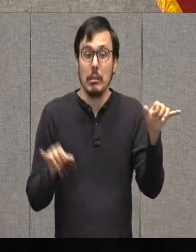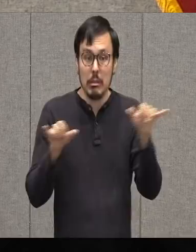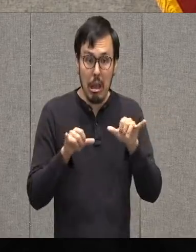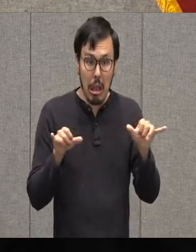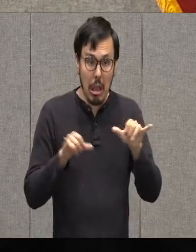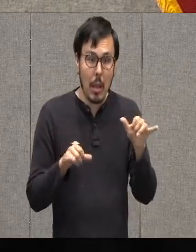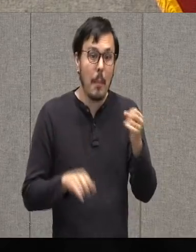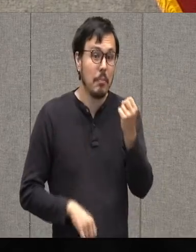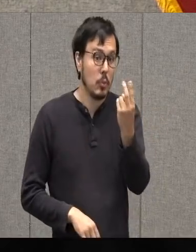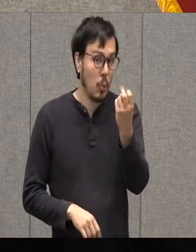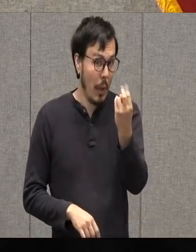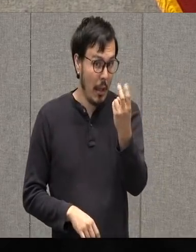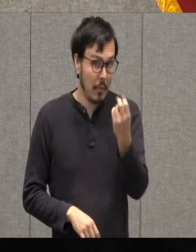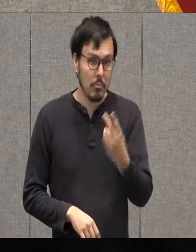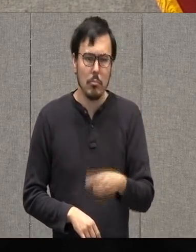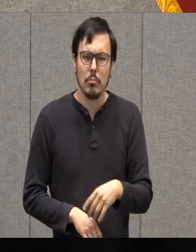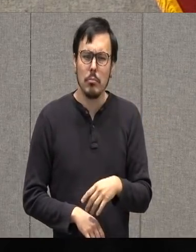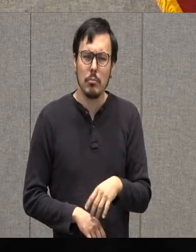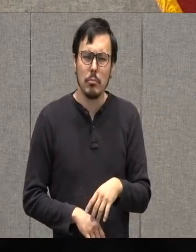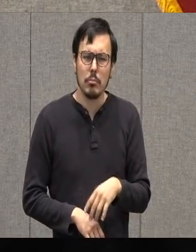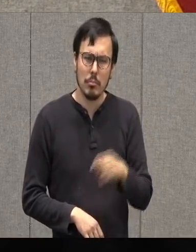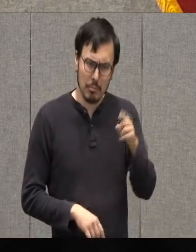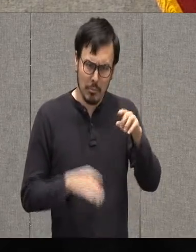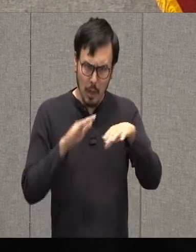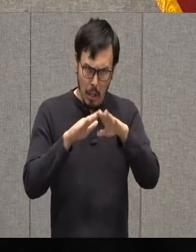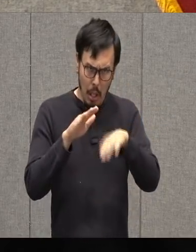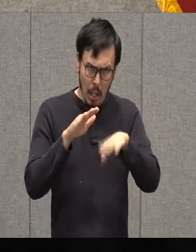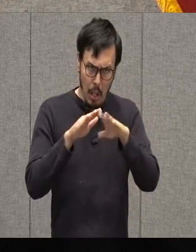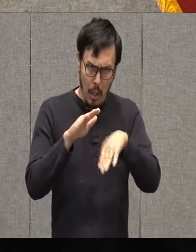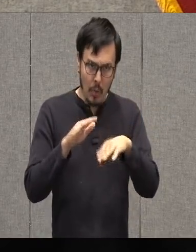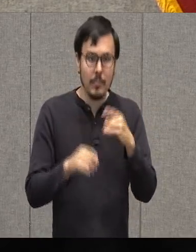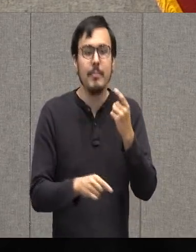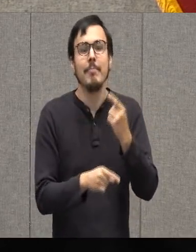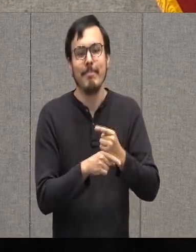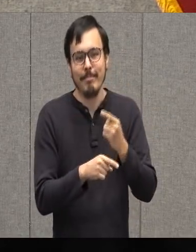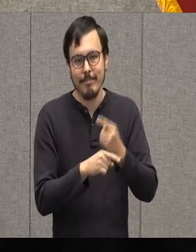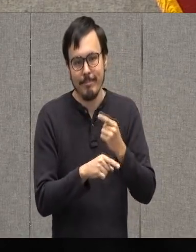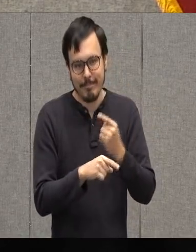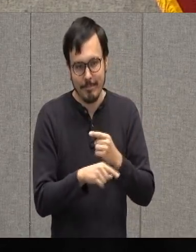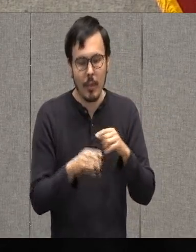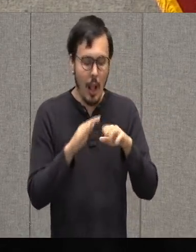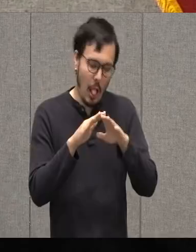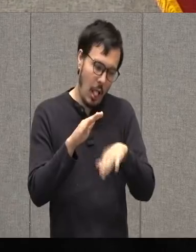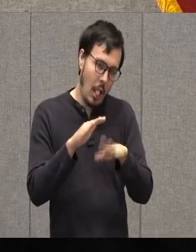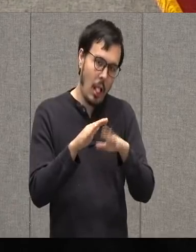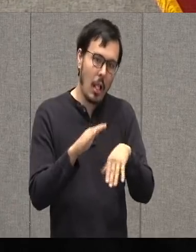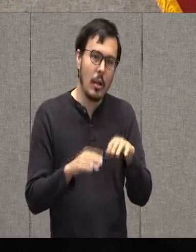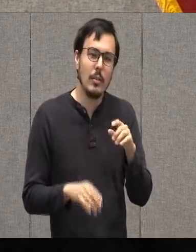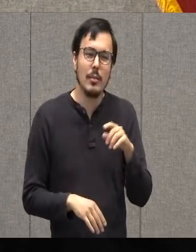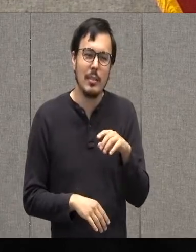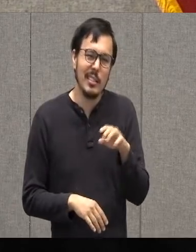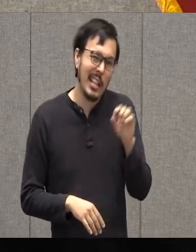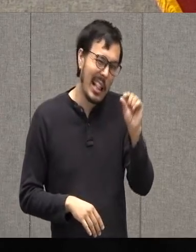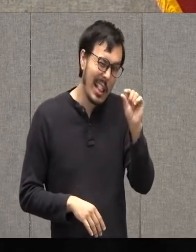Was hers the same? It was, so hers was also just a little bit too low.